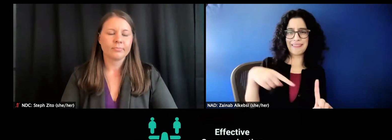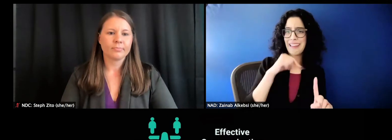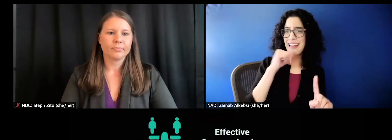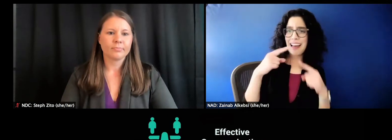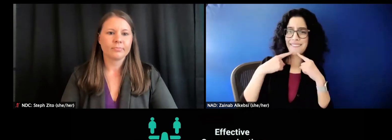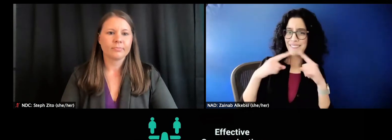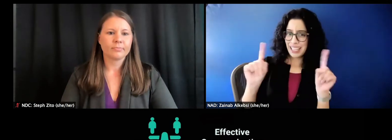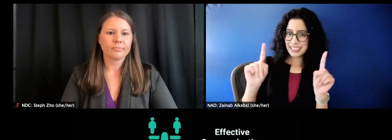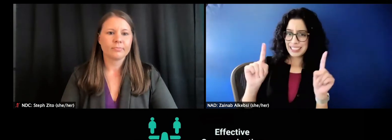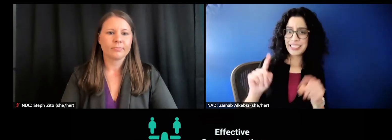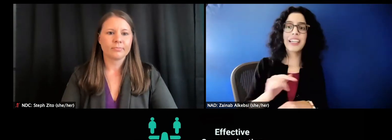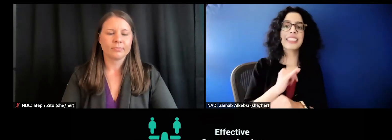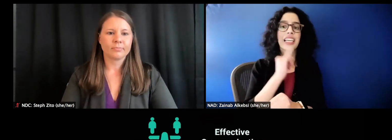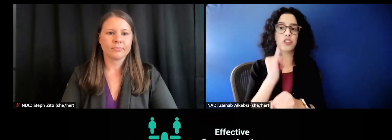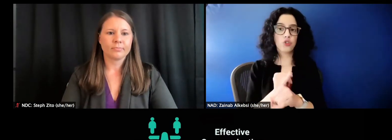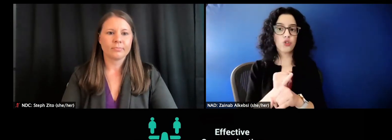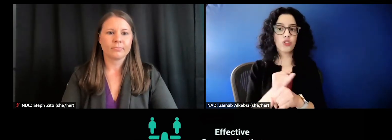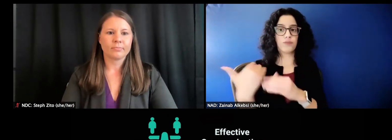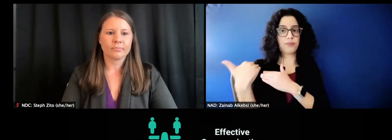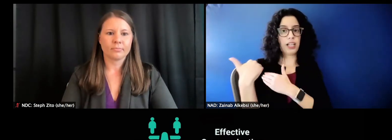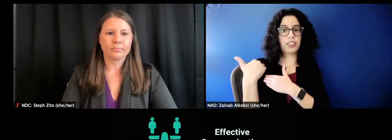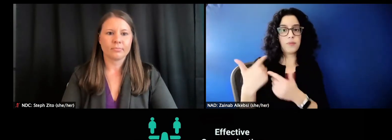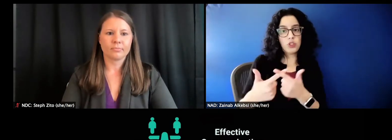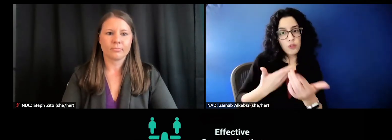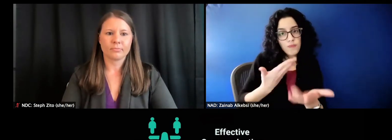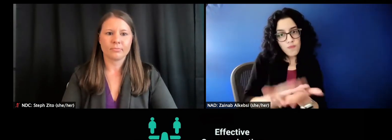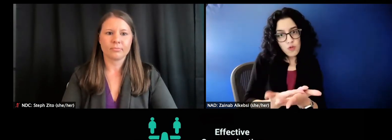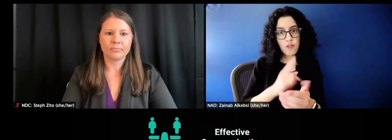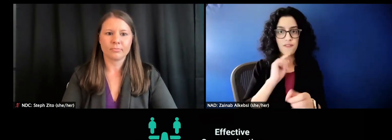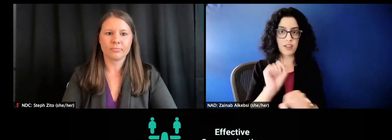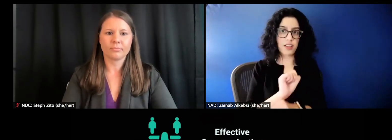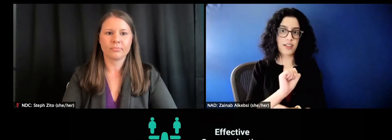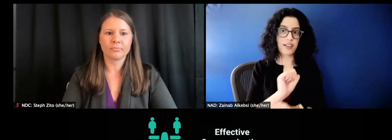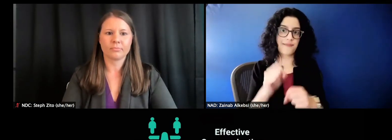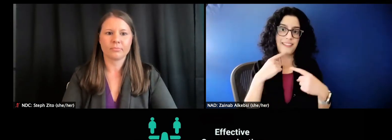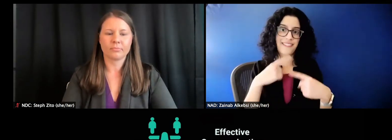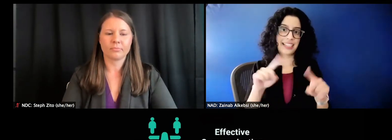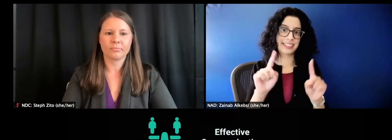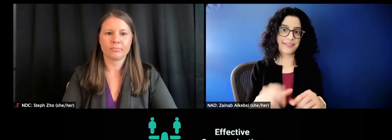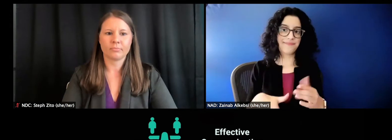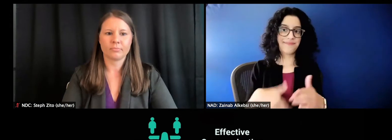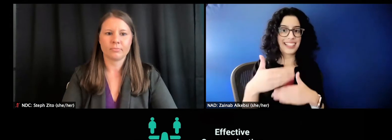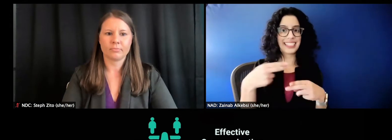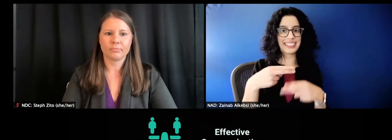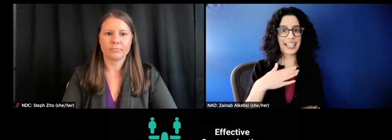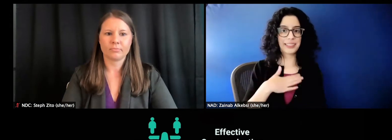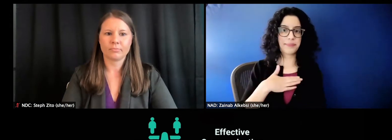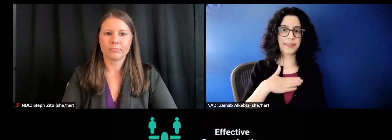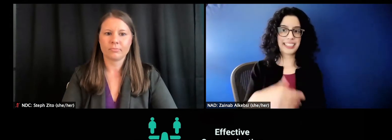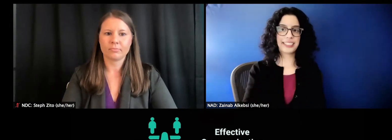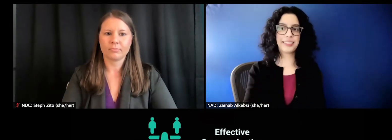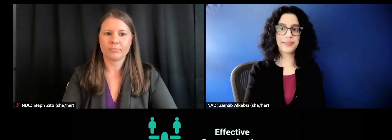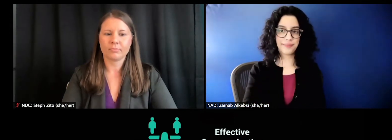effective for them, it is the institution's responsibility to prove the effectiveness. Next slide, please.